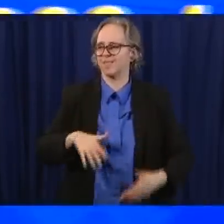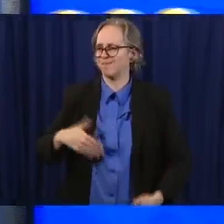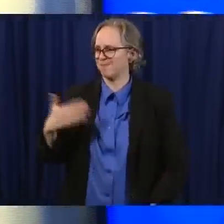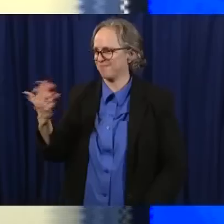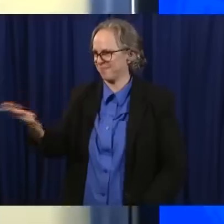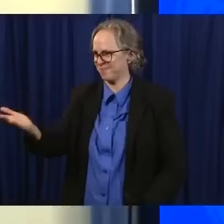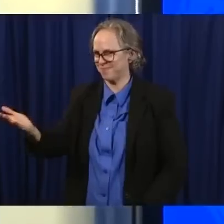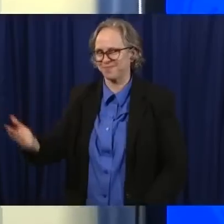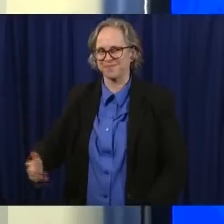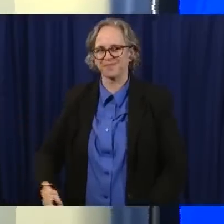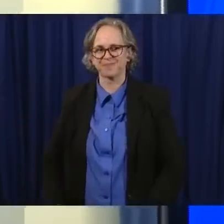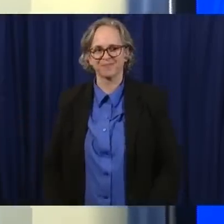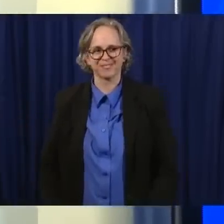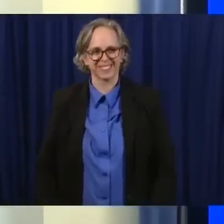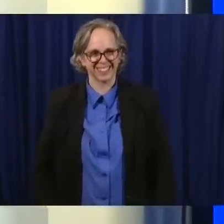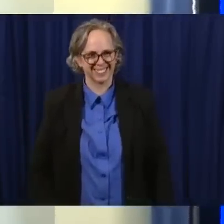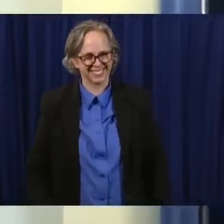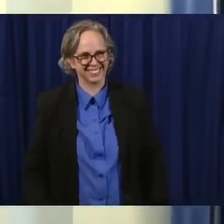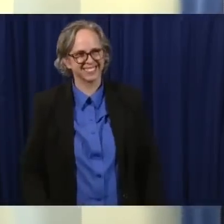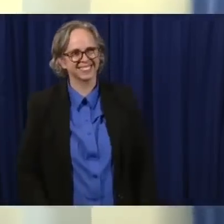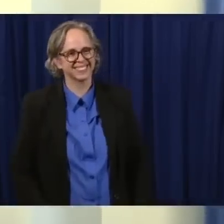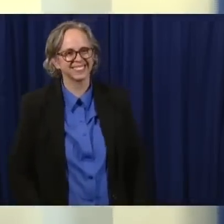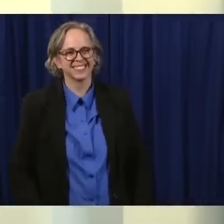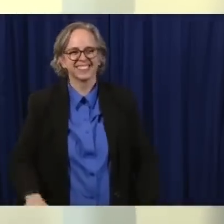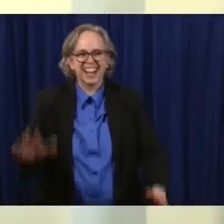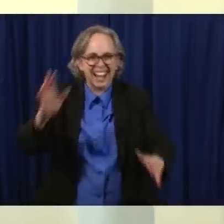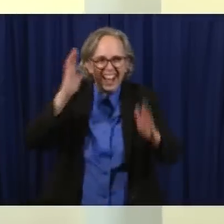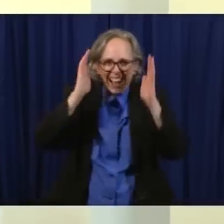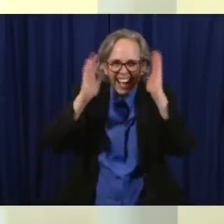LIVELIHOODS. GOVERNOR?